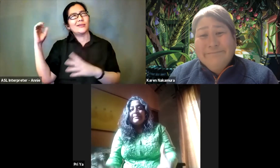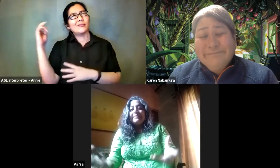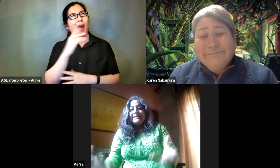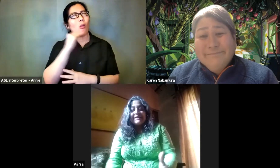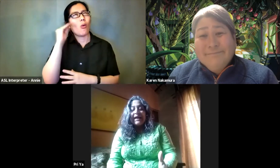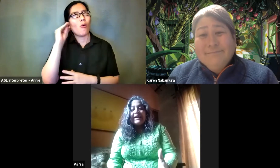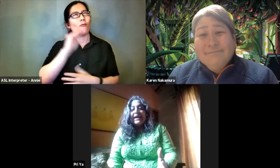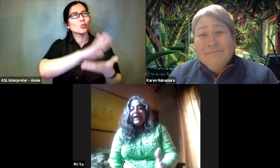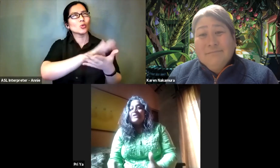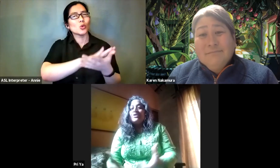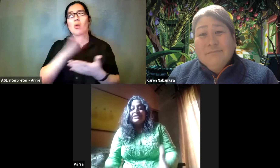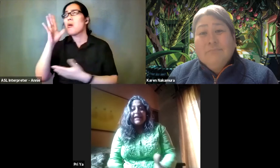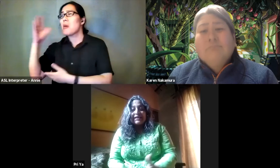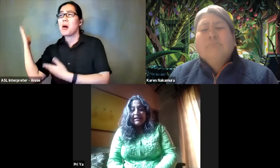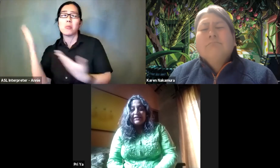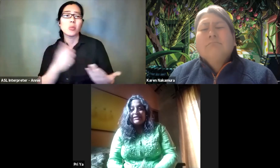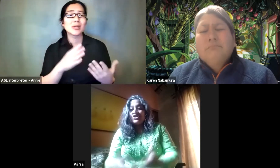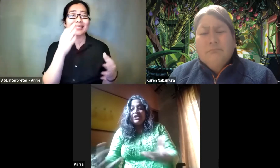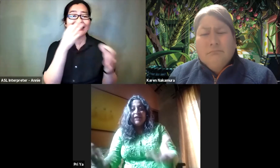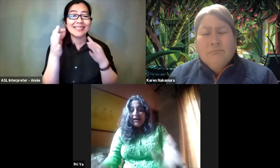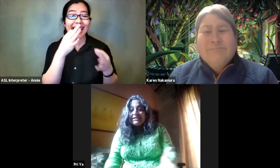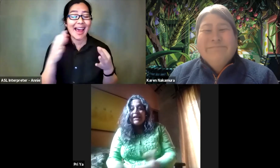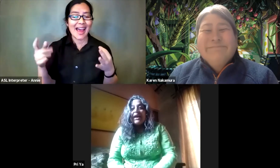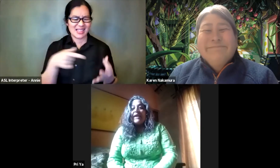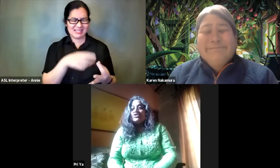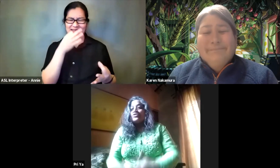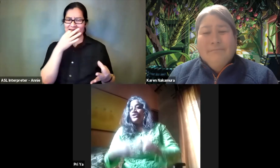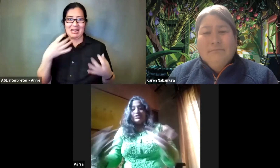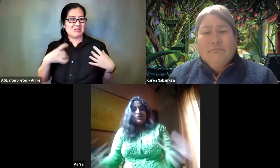snack and it's not a snack that she likes and so she has to react.